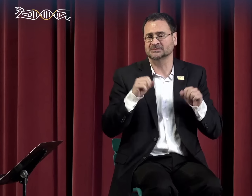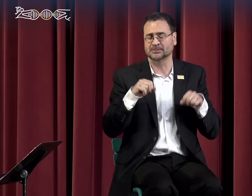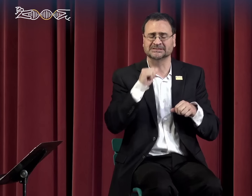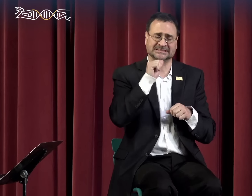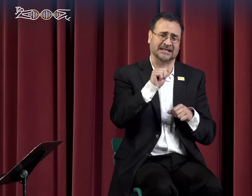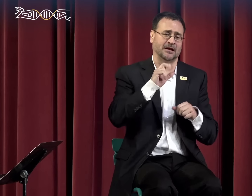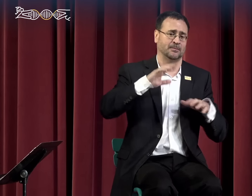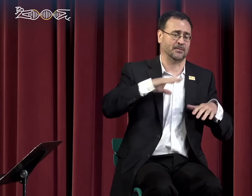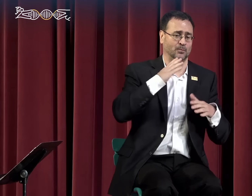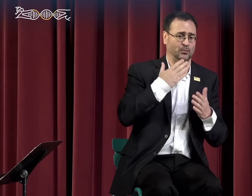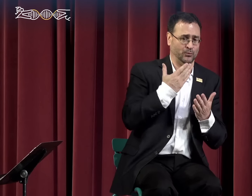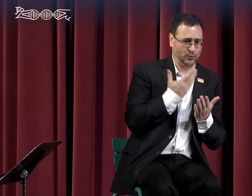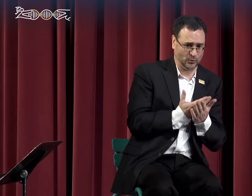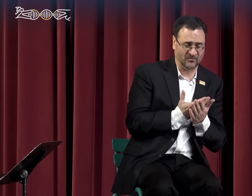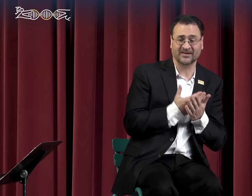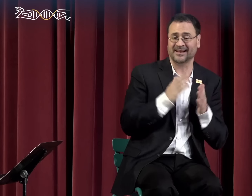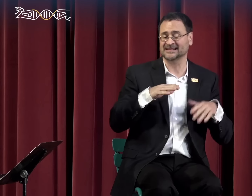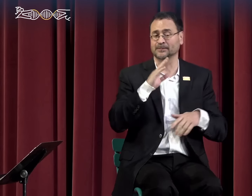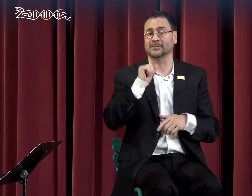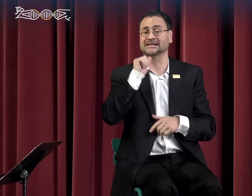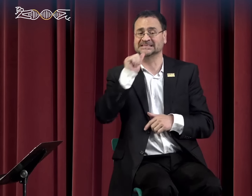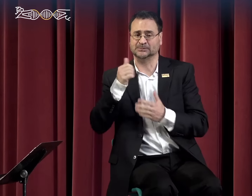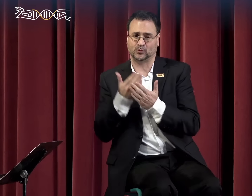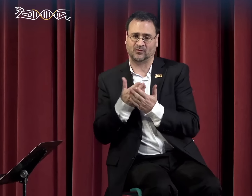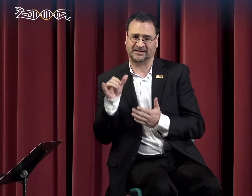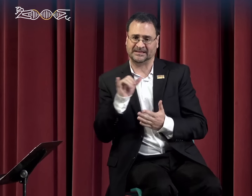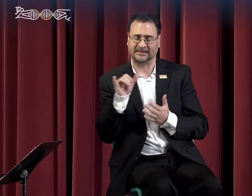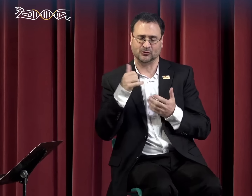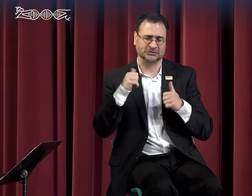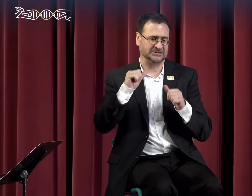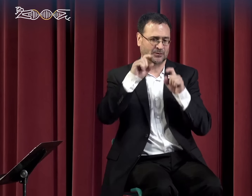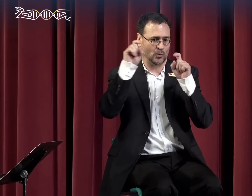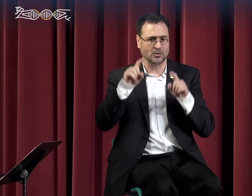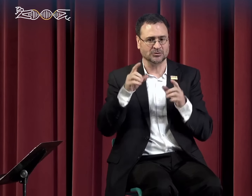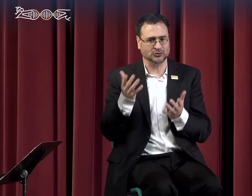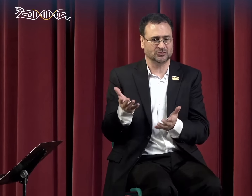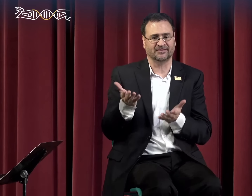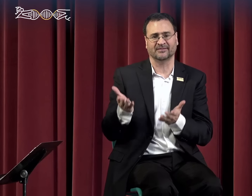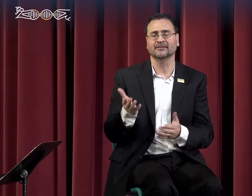Its not been 100% proven, but also hasn't been disproven so the question